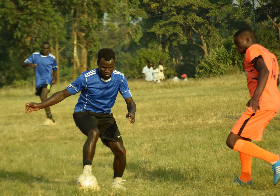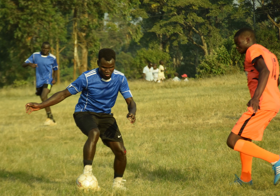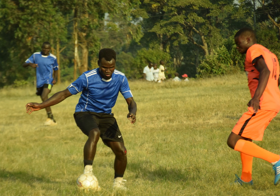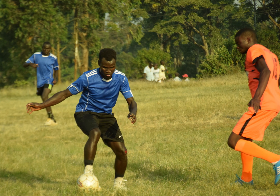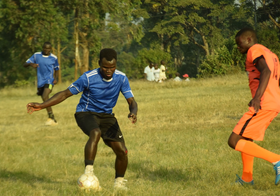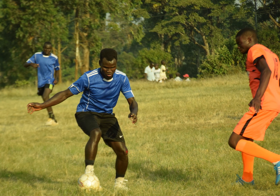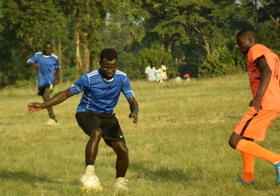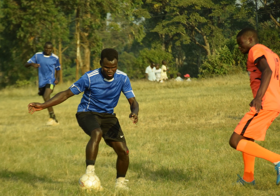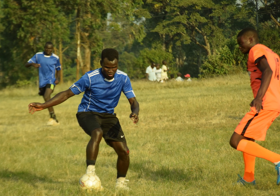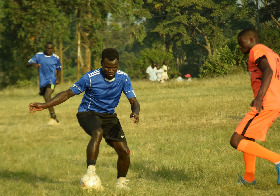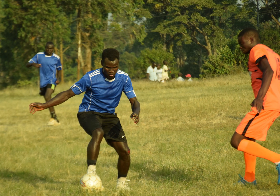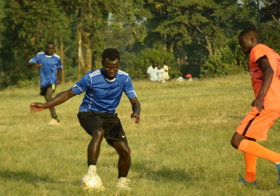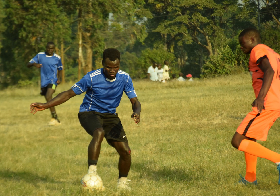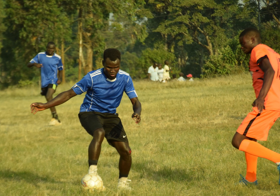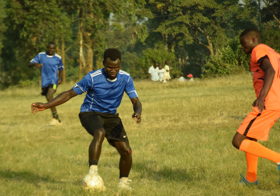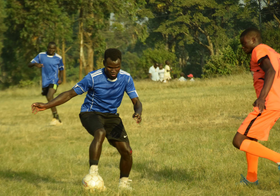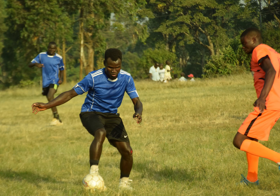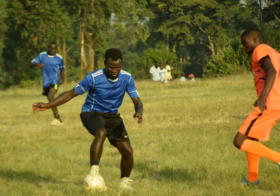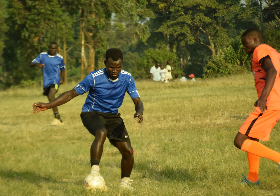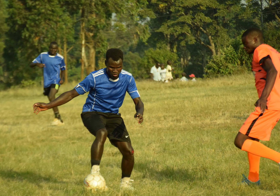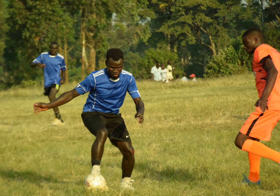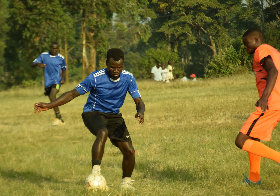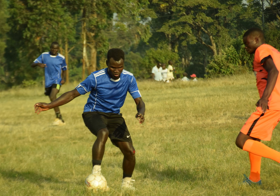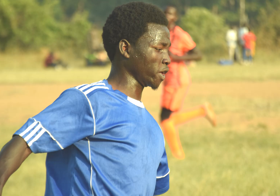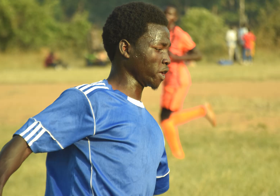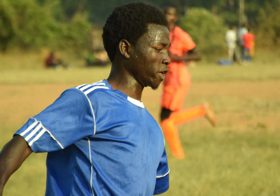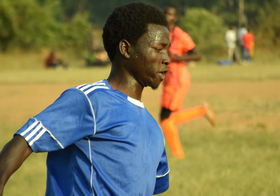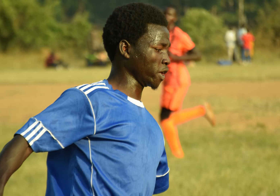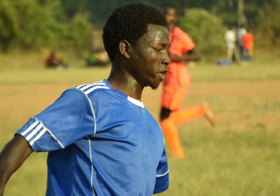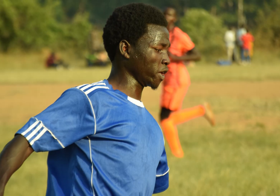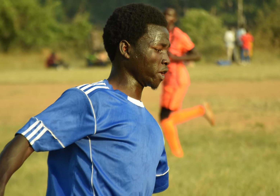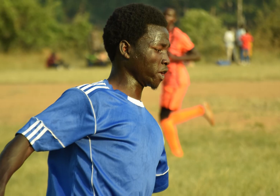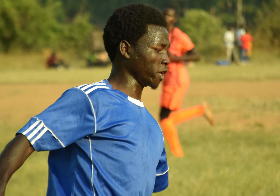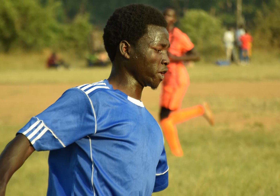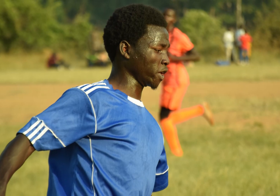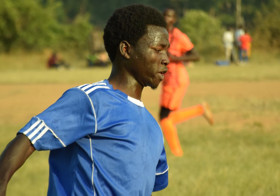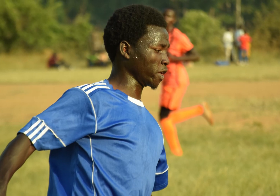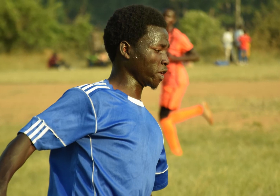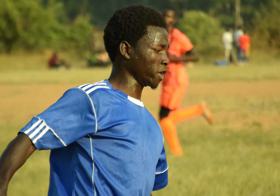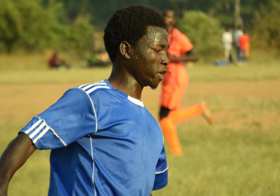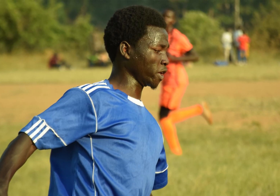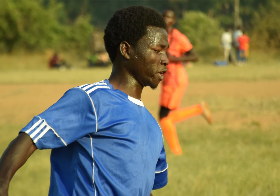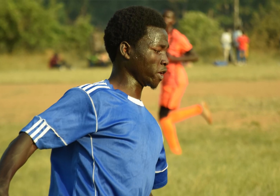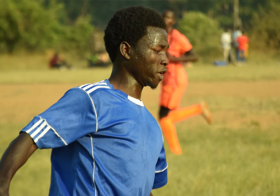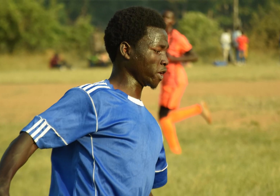So there's like a football field near for the community. So our young adults go there sometimes our students will if we have a game